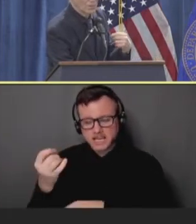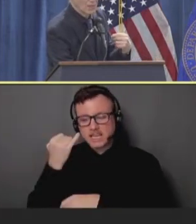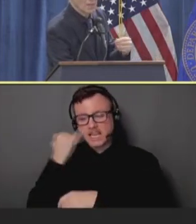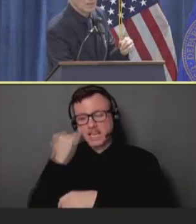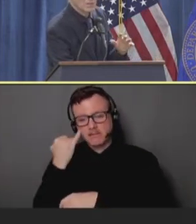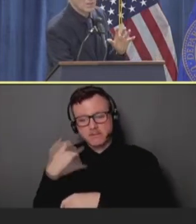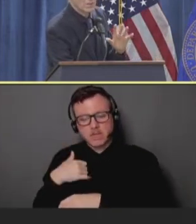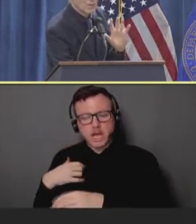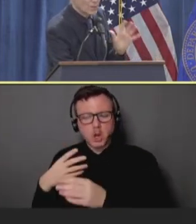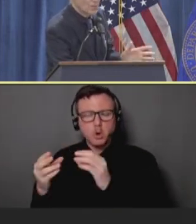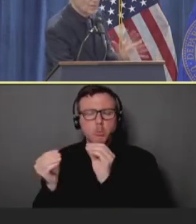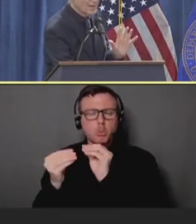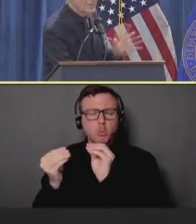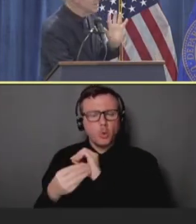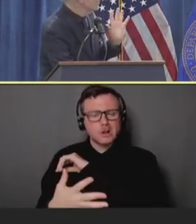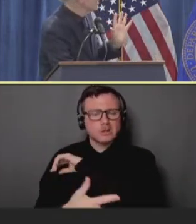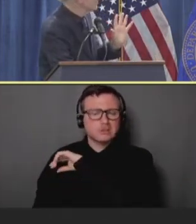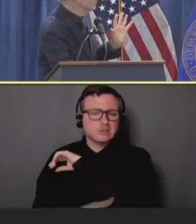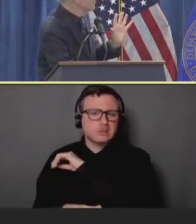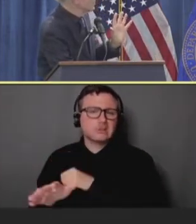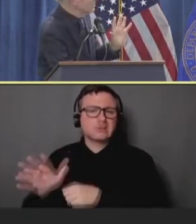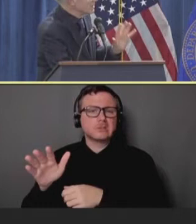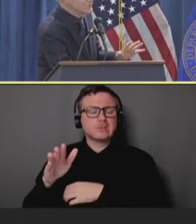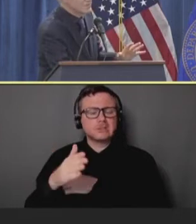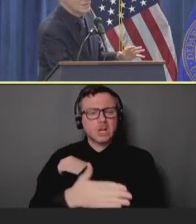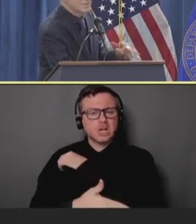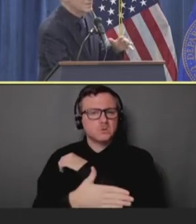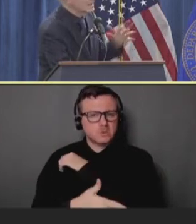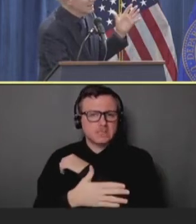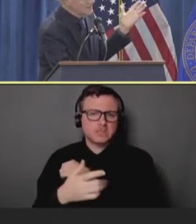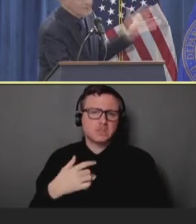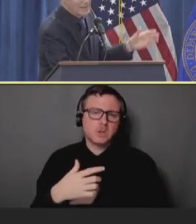So, we have to deal with those differences.